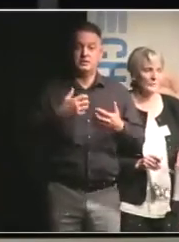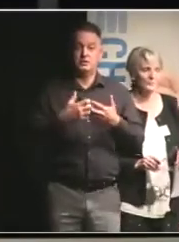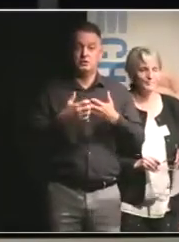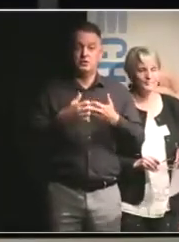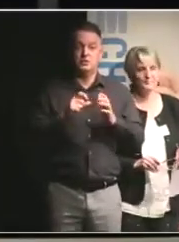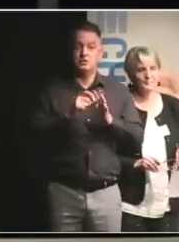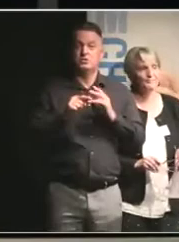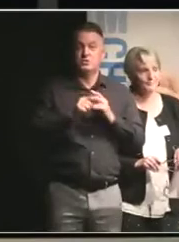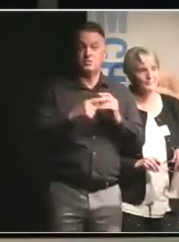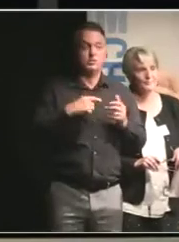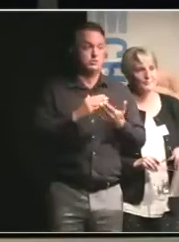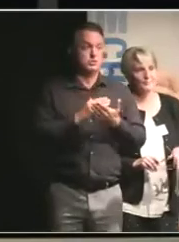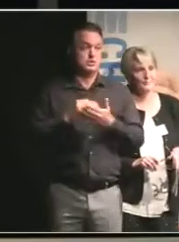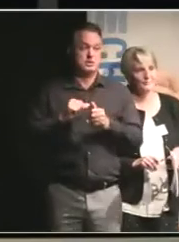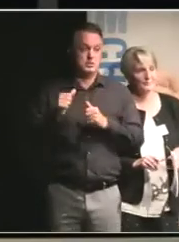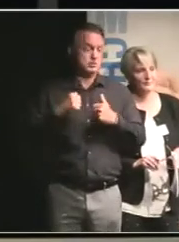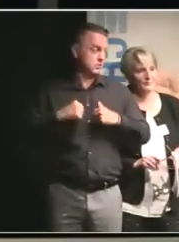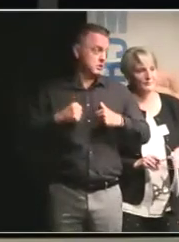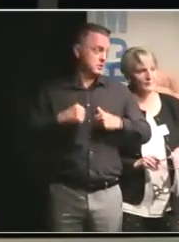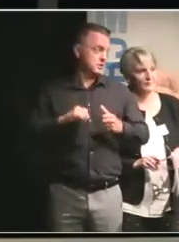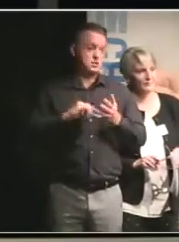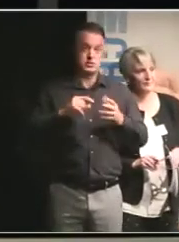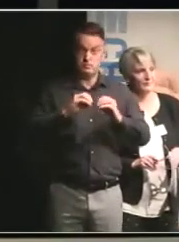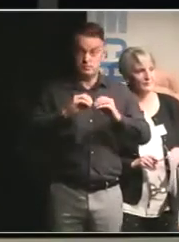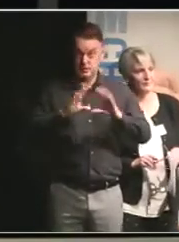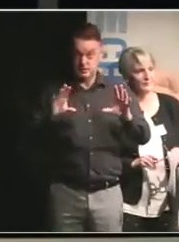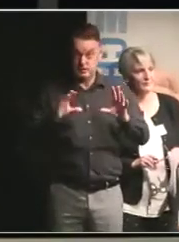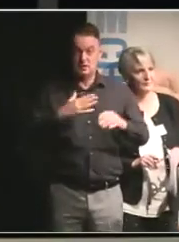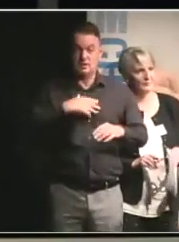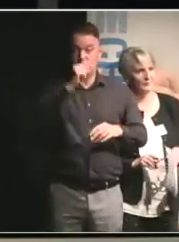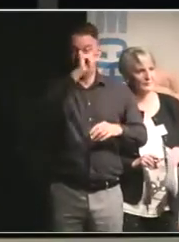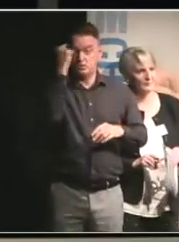we're sharing the best practices and so to be clear our goal is not to have every university